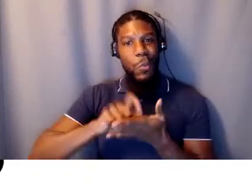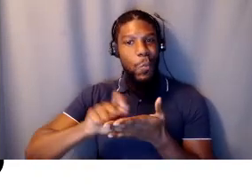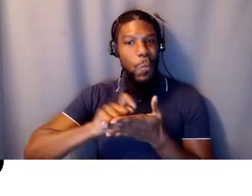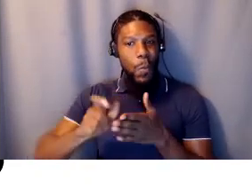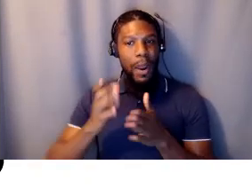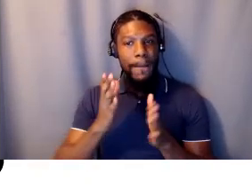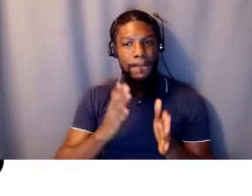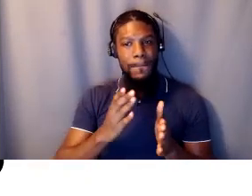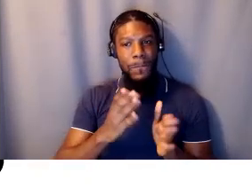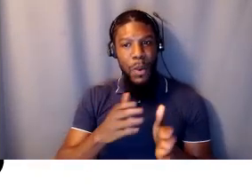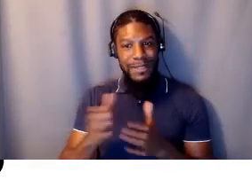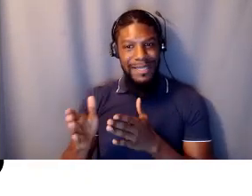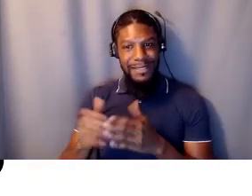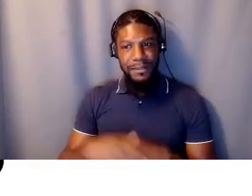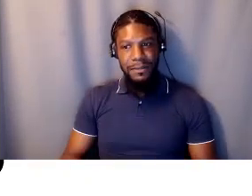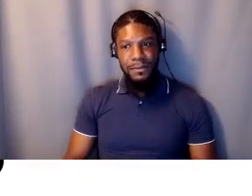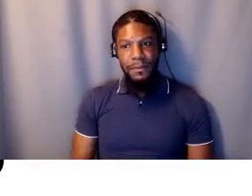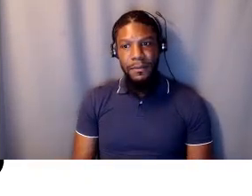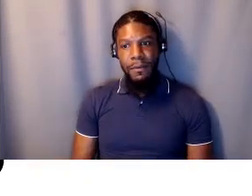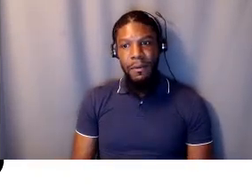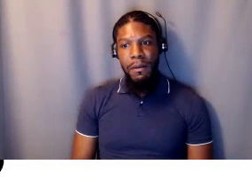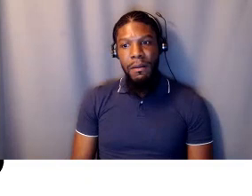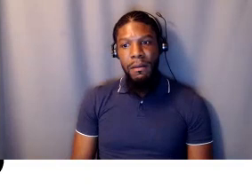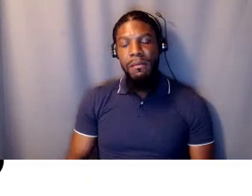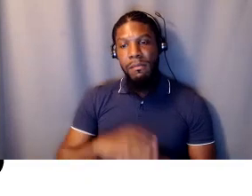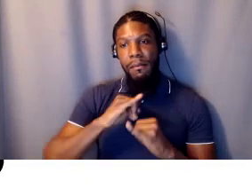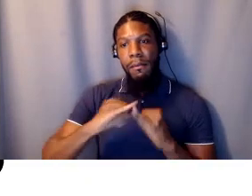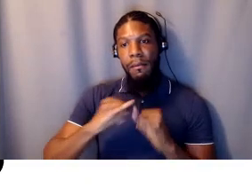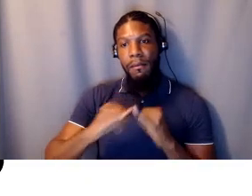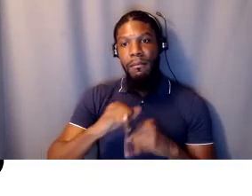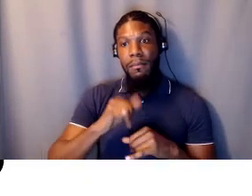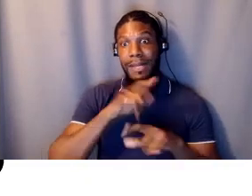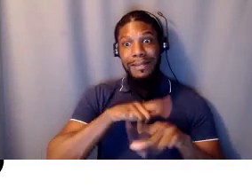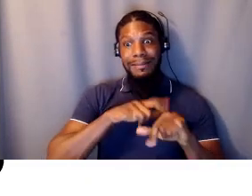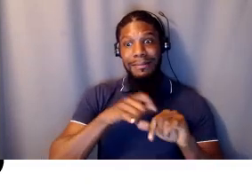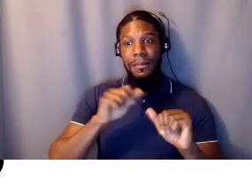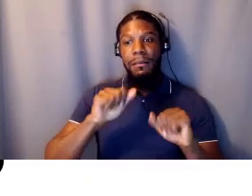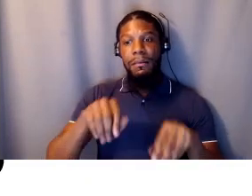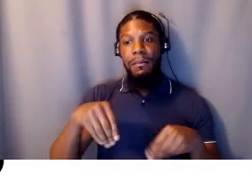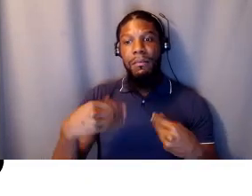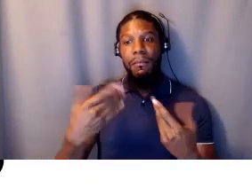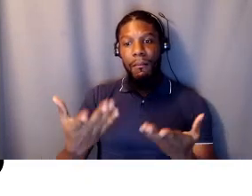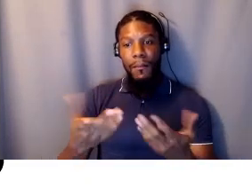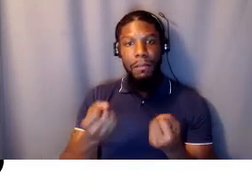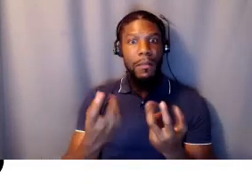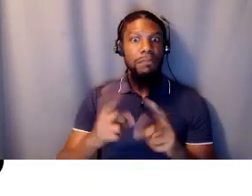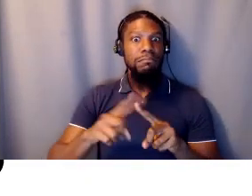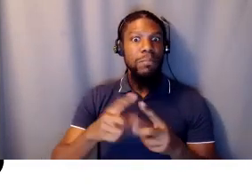And then finally, asynchronous can provide a resource-rich online learning environment.